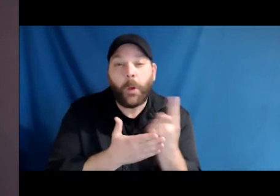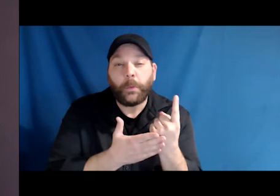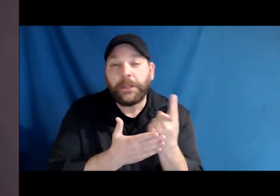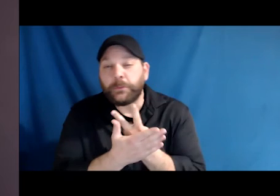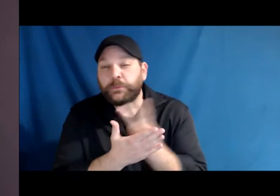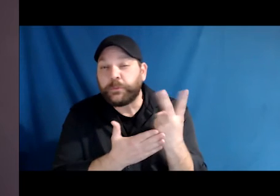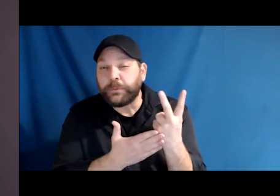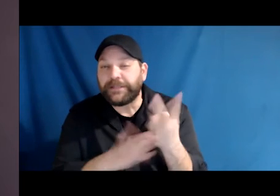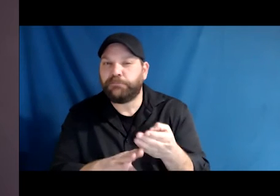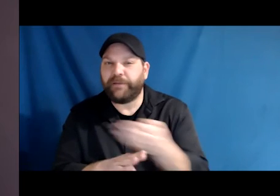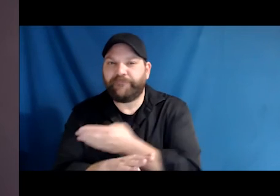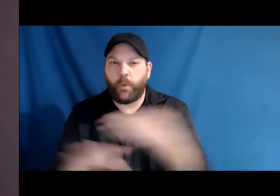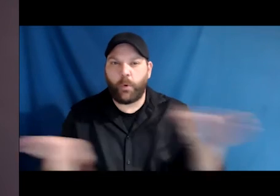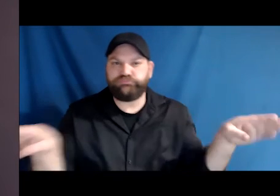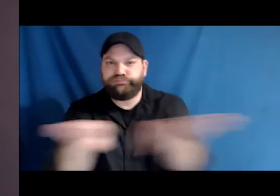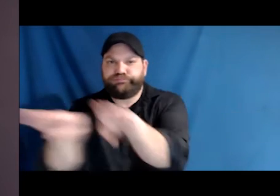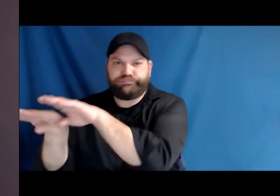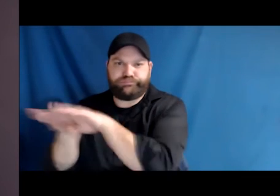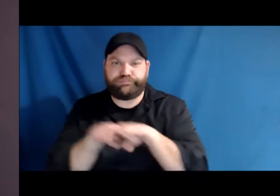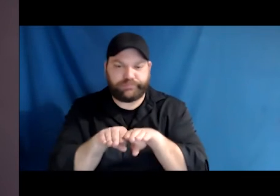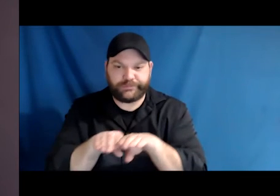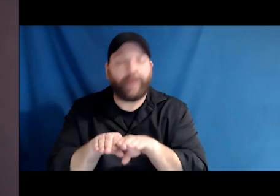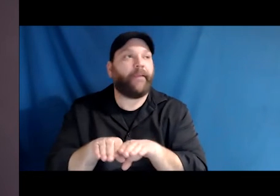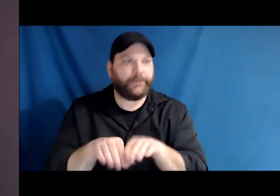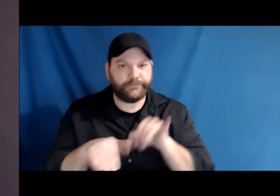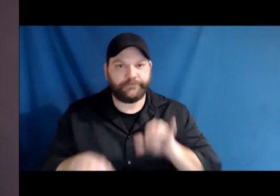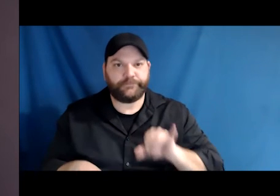and one of the things that I thought was going to be most difficult was learning my new role,